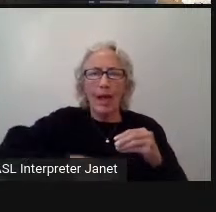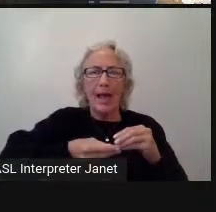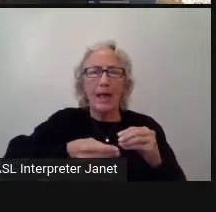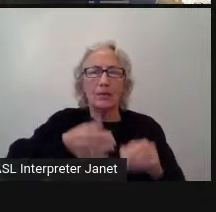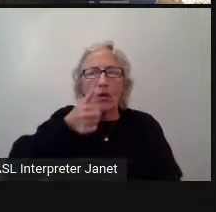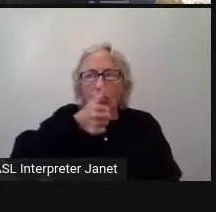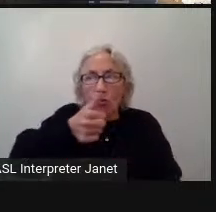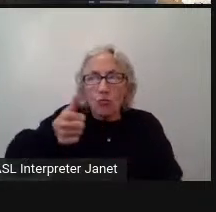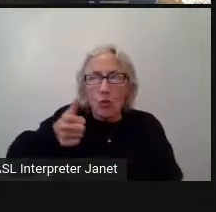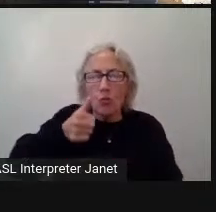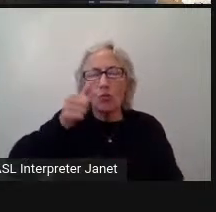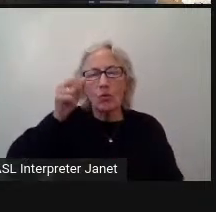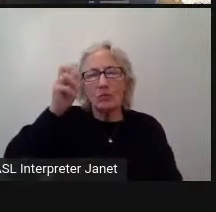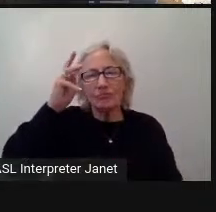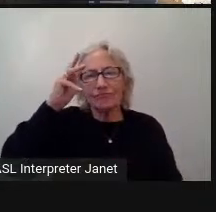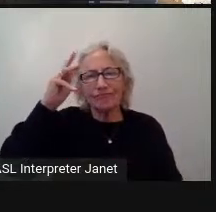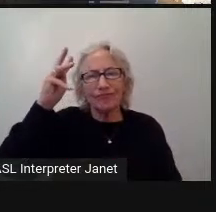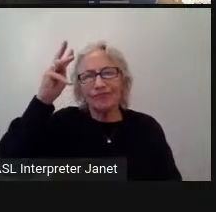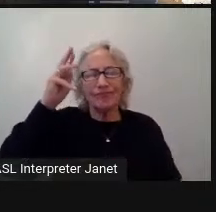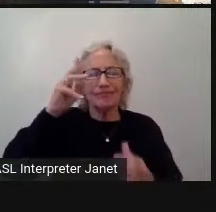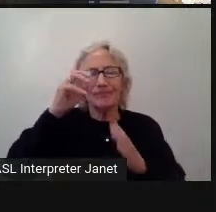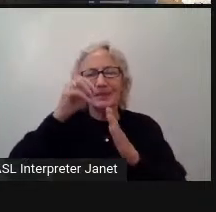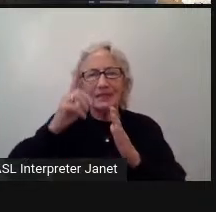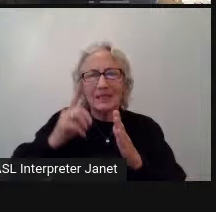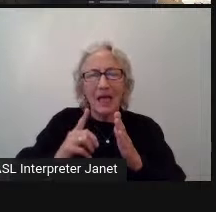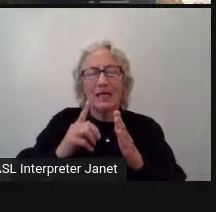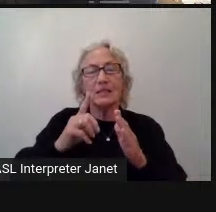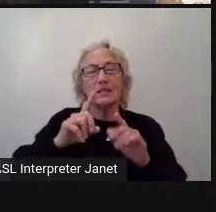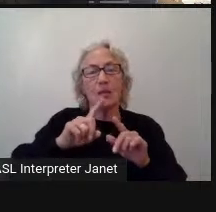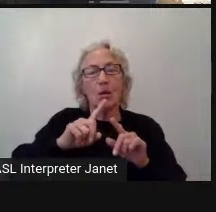Very few people try to add their own designs